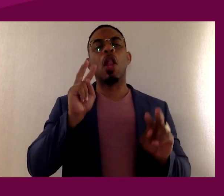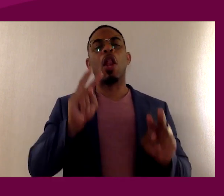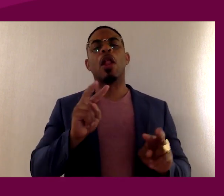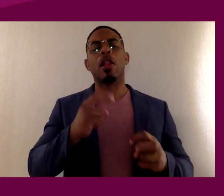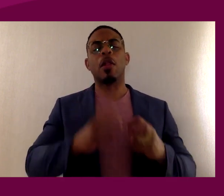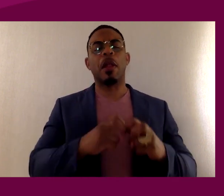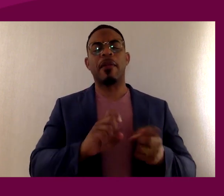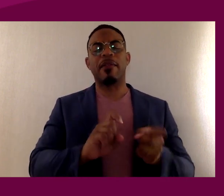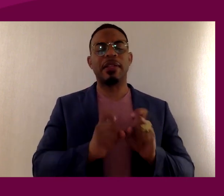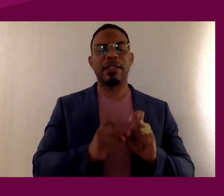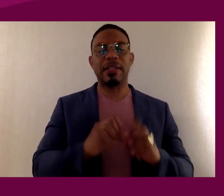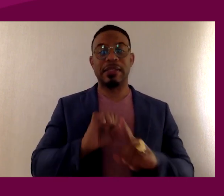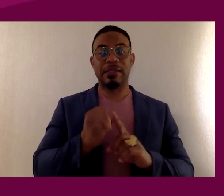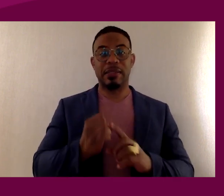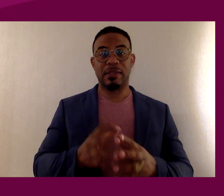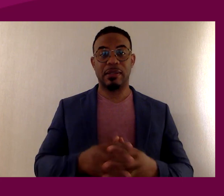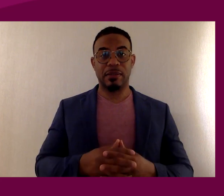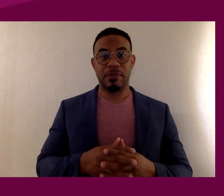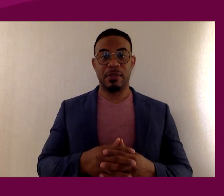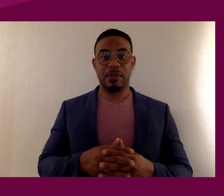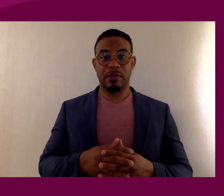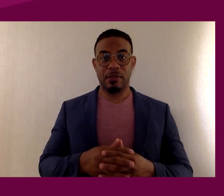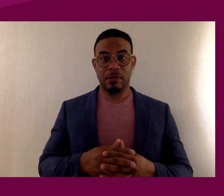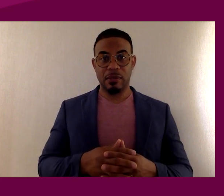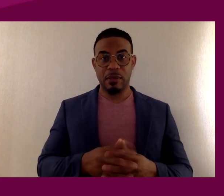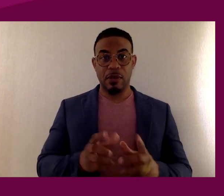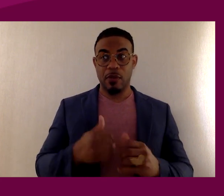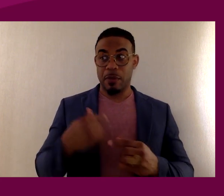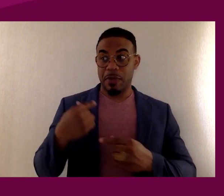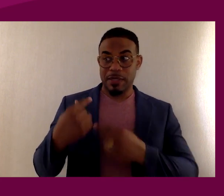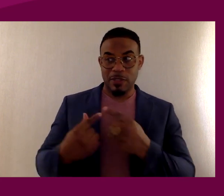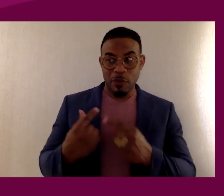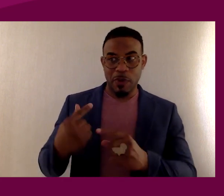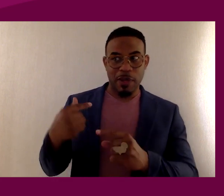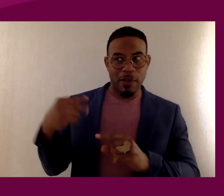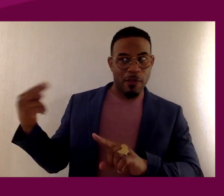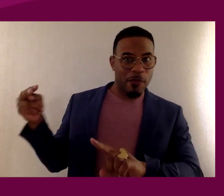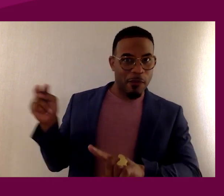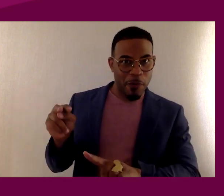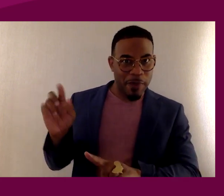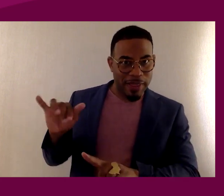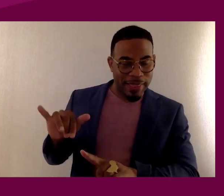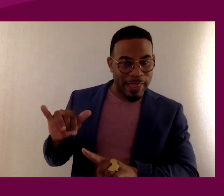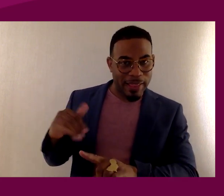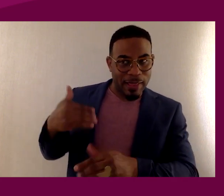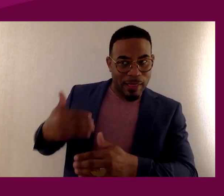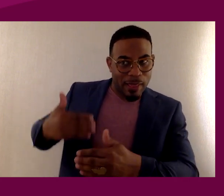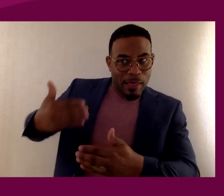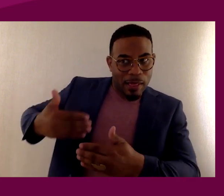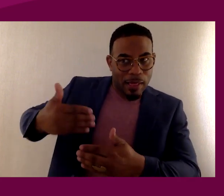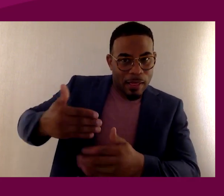many times, you need to look at the problem of changing society from a generational viewpoint.